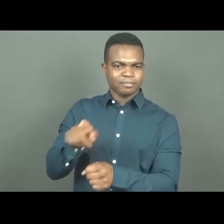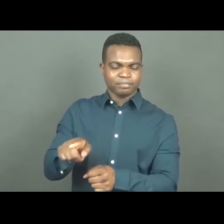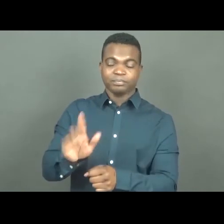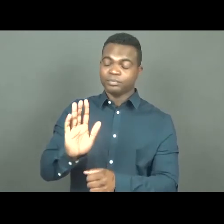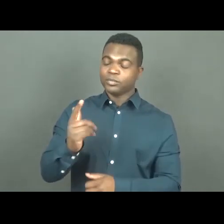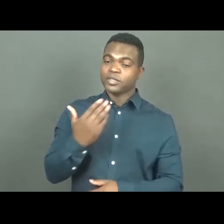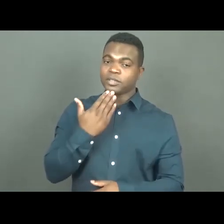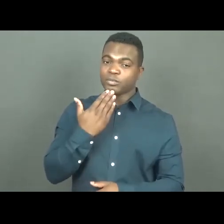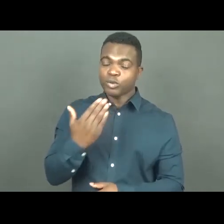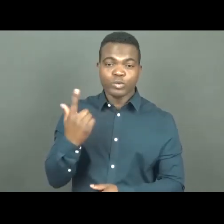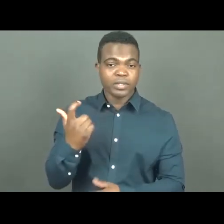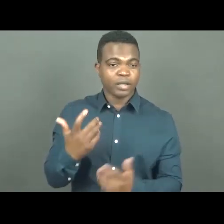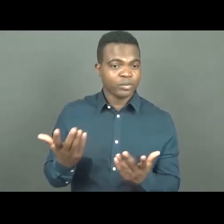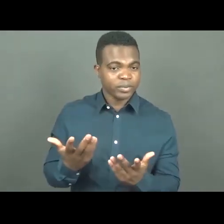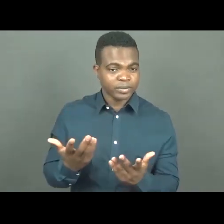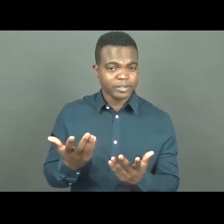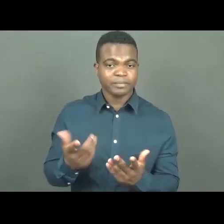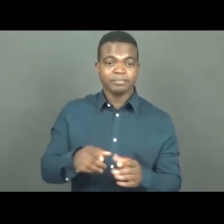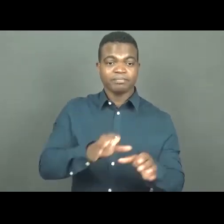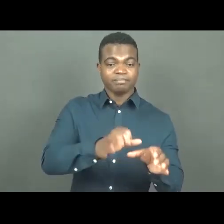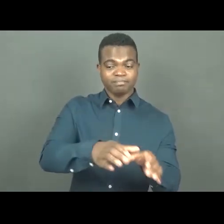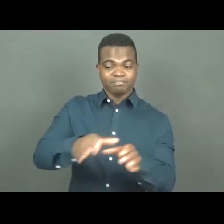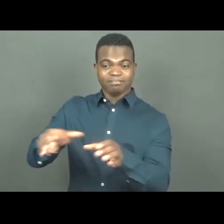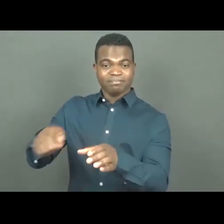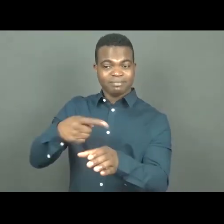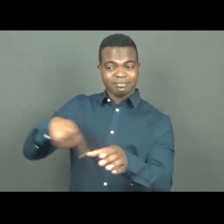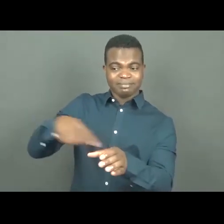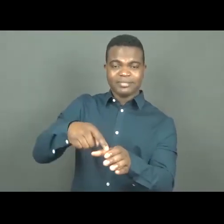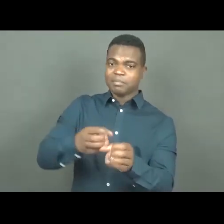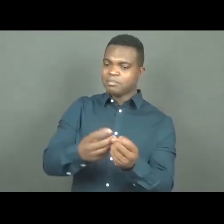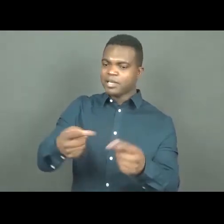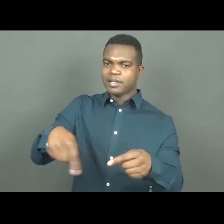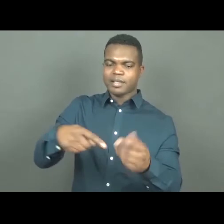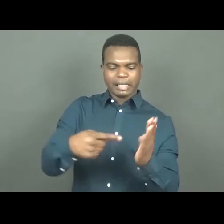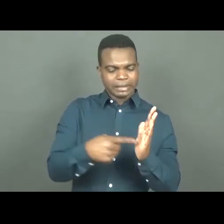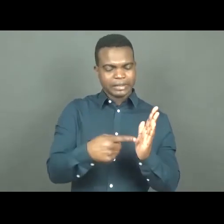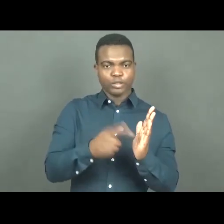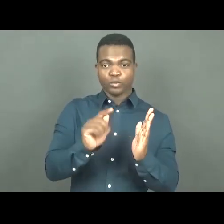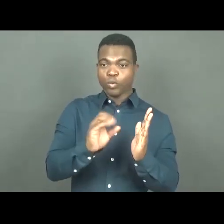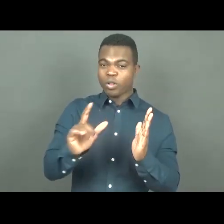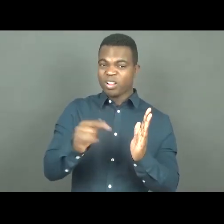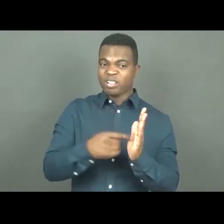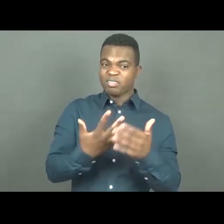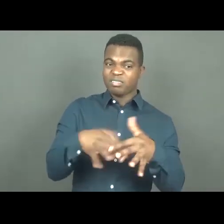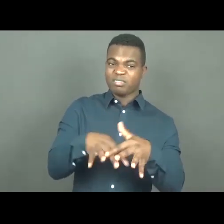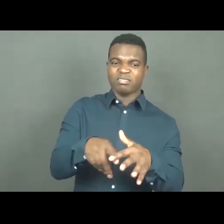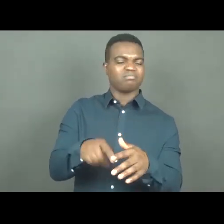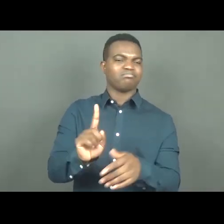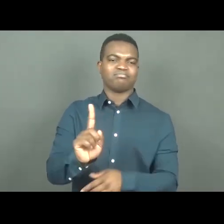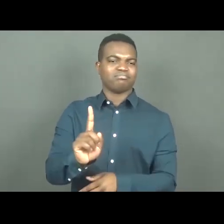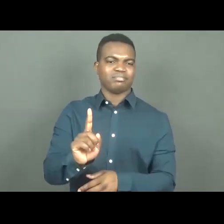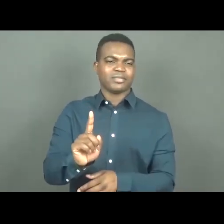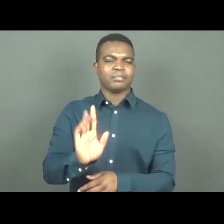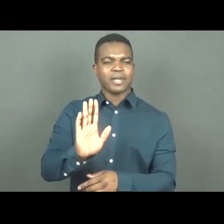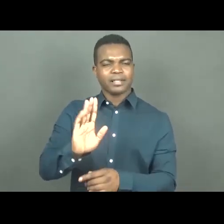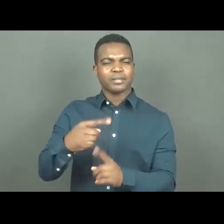minority of its projects. So, in 2019, only 13% of Swiss official development assistance projects